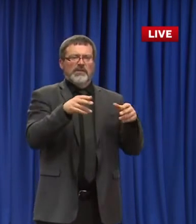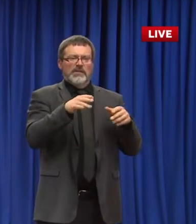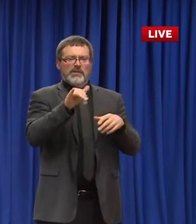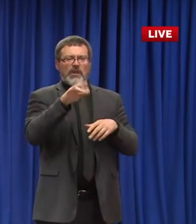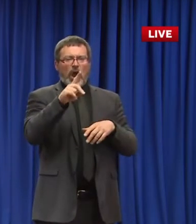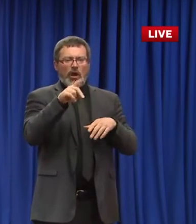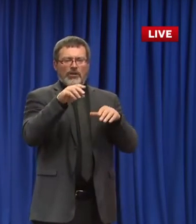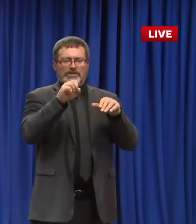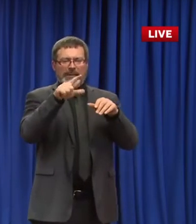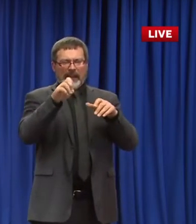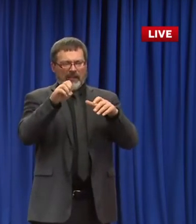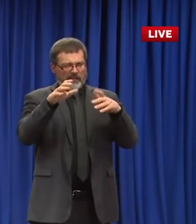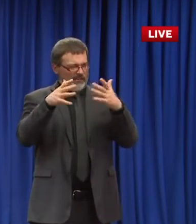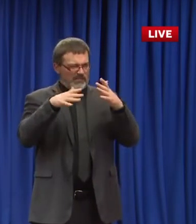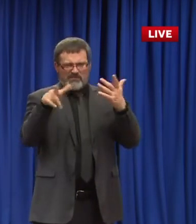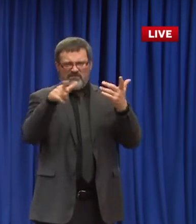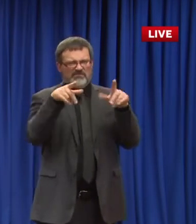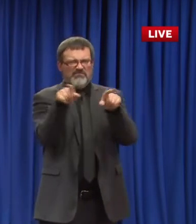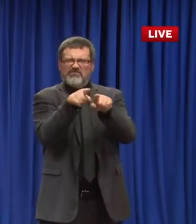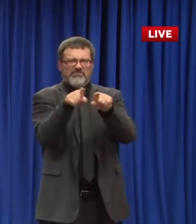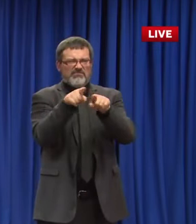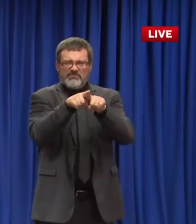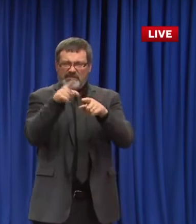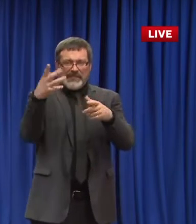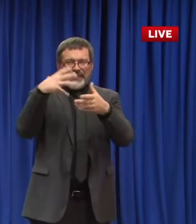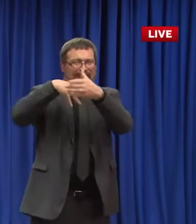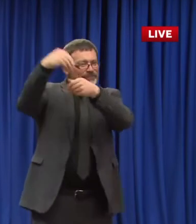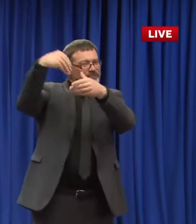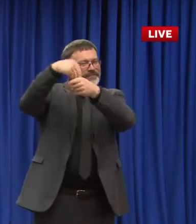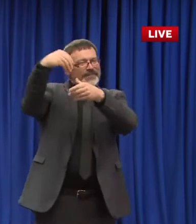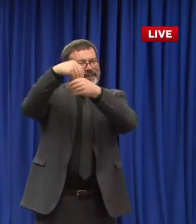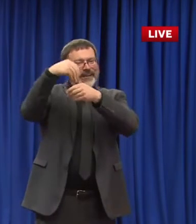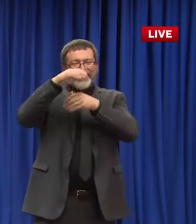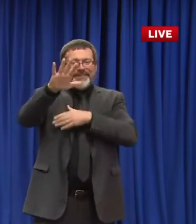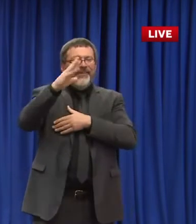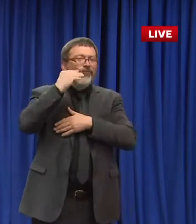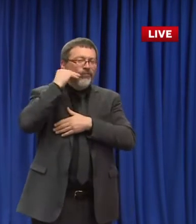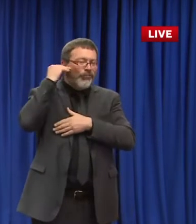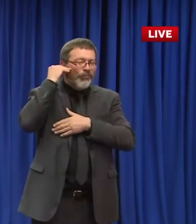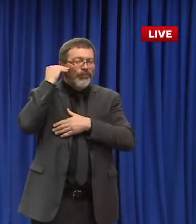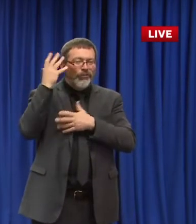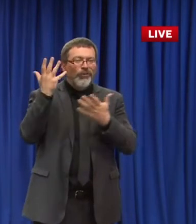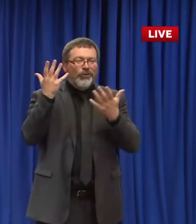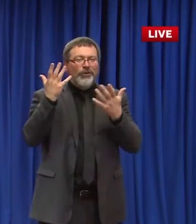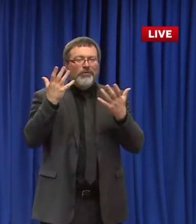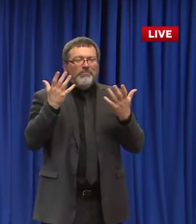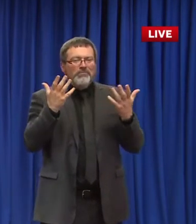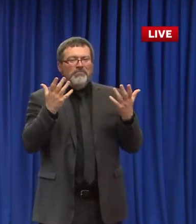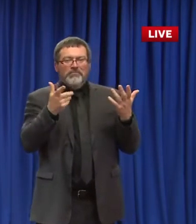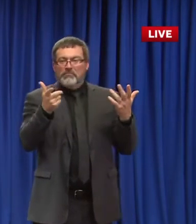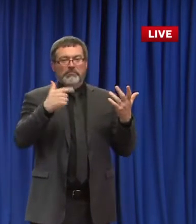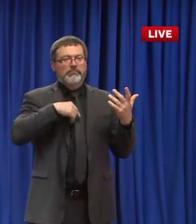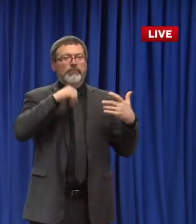WHAT YOU WOULD DO IN A YARD SALE. THE CROWDS ACTUALLY MIGHT BE SUBSTANTIALLY LESS AND THOSE ARE OUTDOORS. SO THAT’S ANOTHER VARIABLE THAT COMES INTO PLAY.